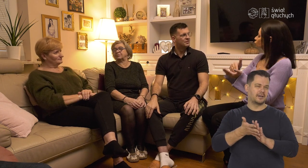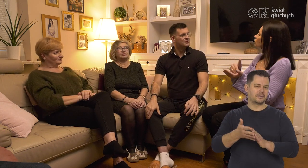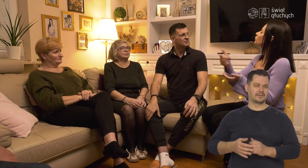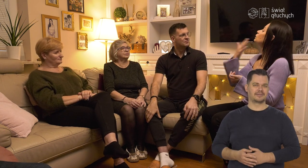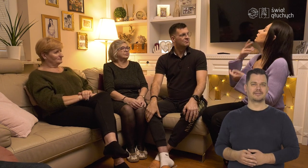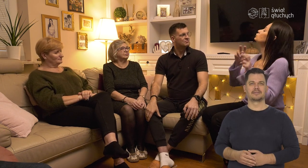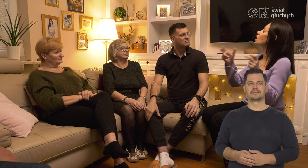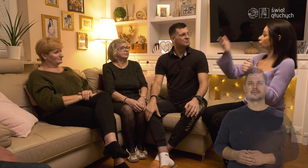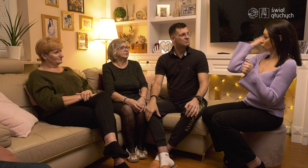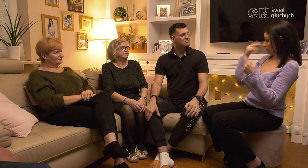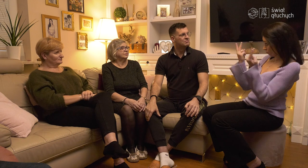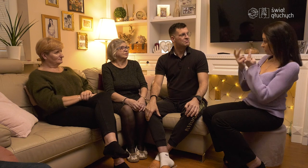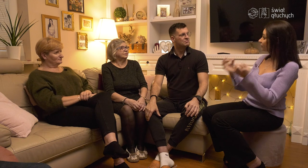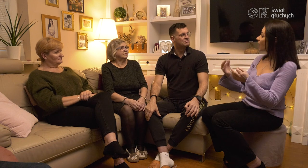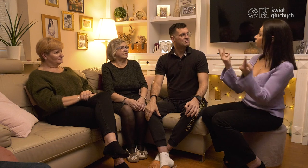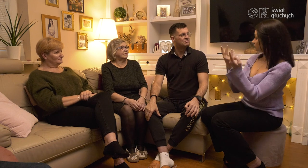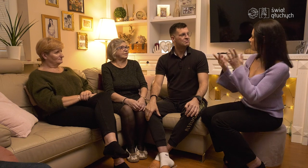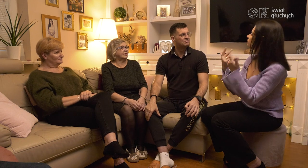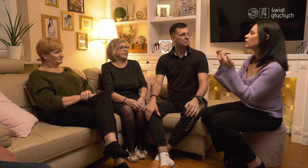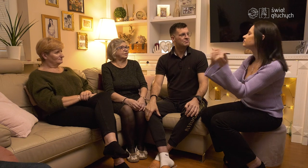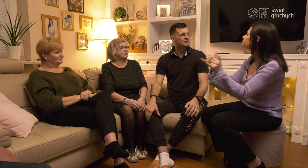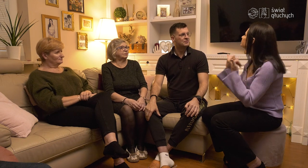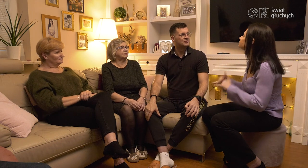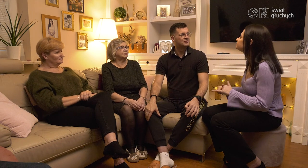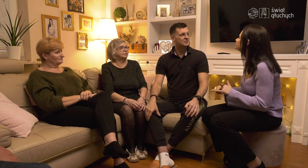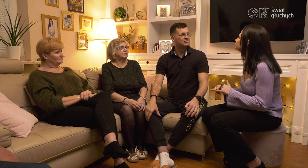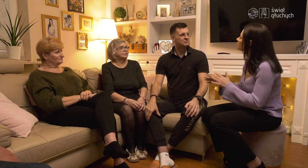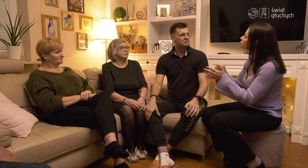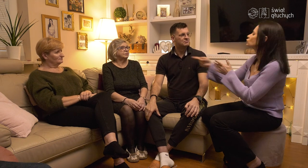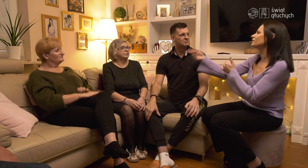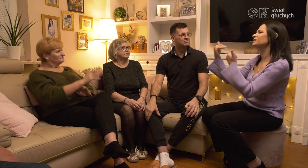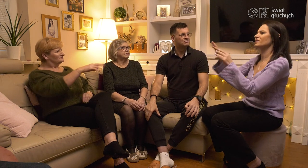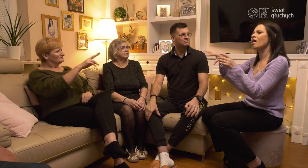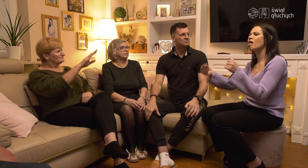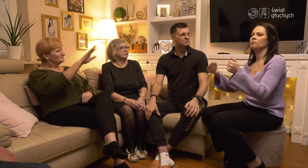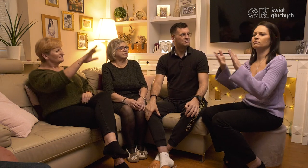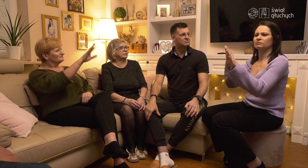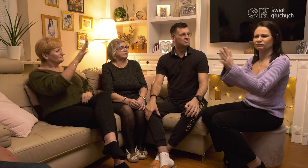[Monika]: My aunt says that earlier times and present times are not similar. It used to be different and today it's different.